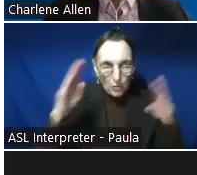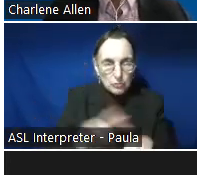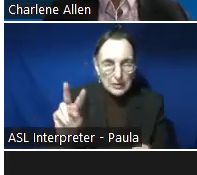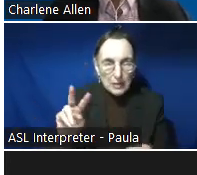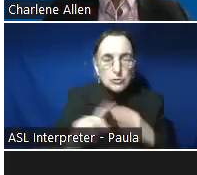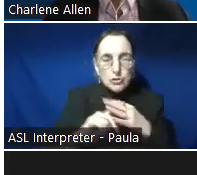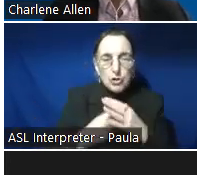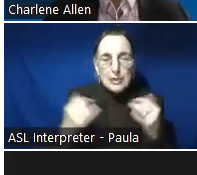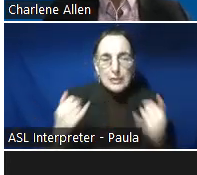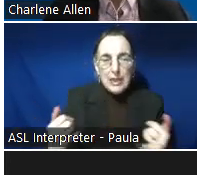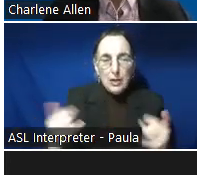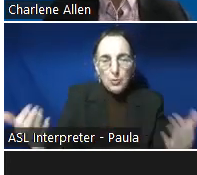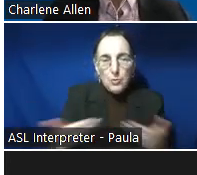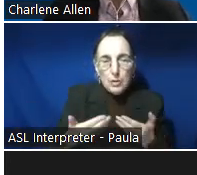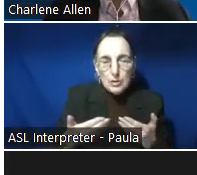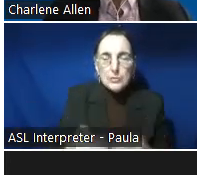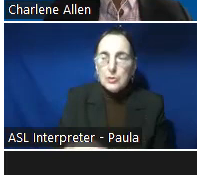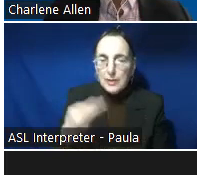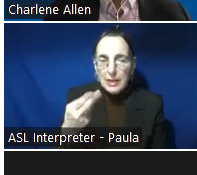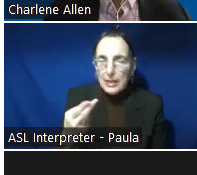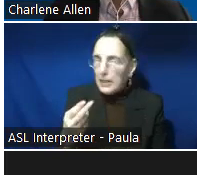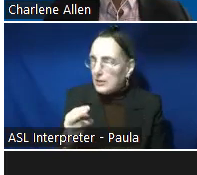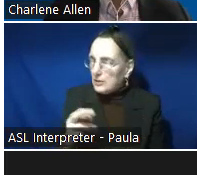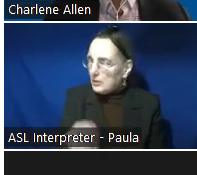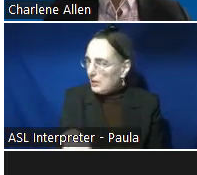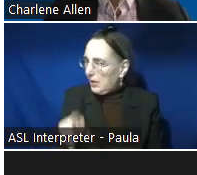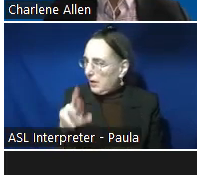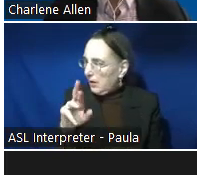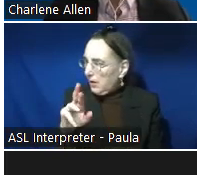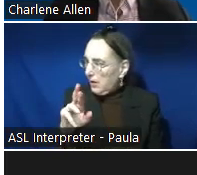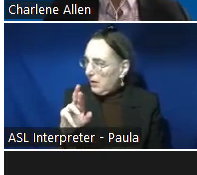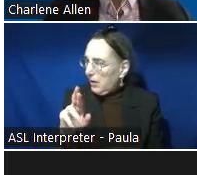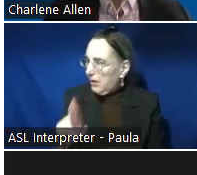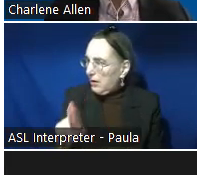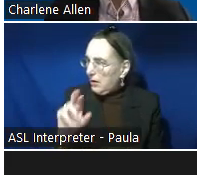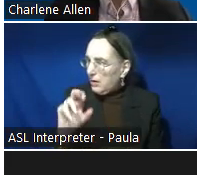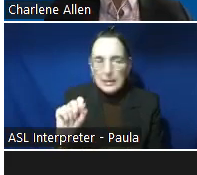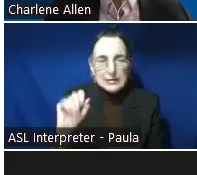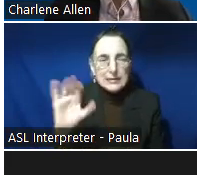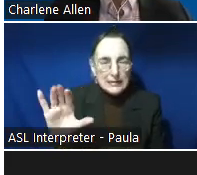Expanding Home Accessibility Services: Strategies for Sustaining Cross-Sector Collaboration.